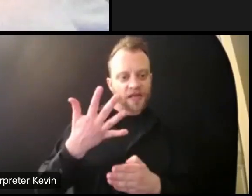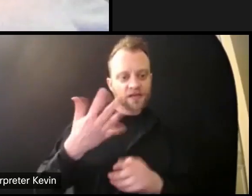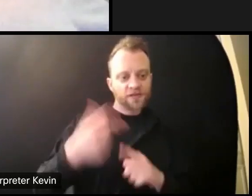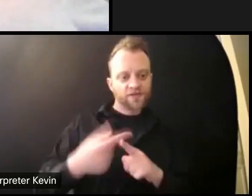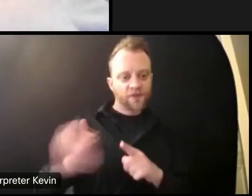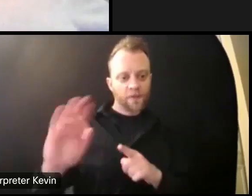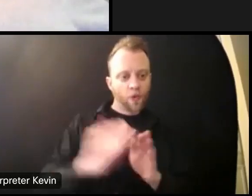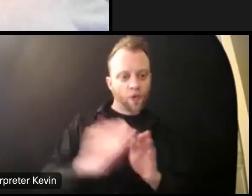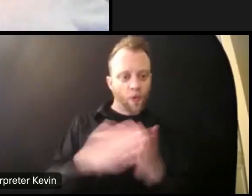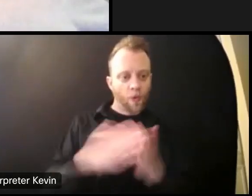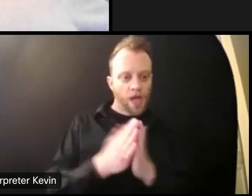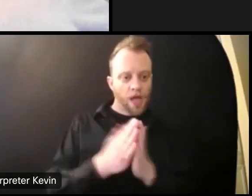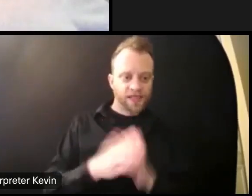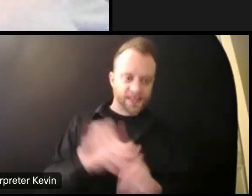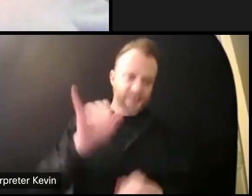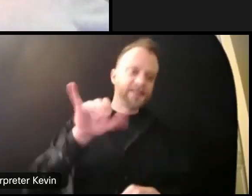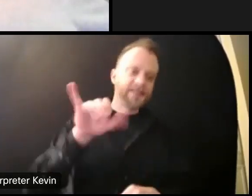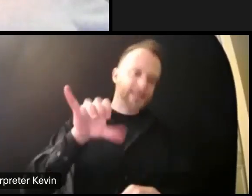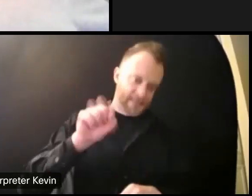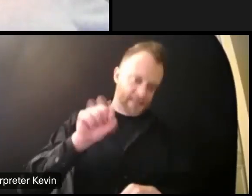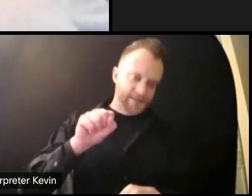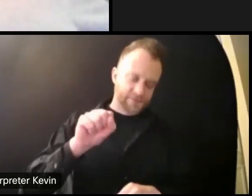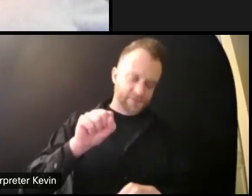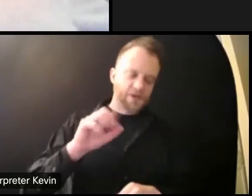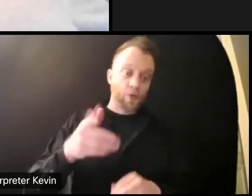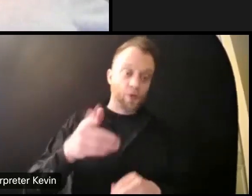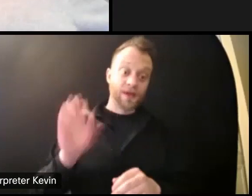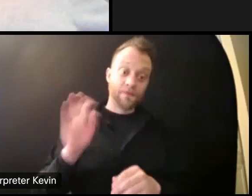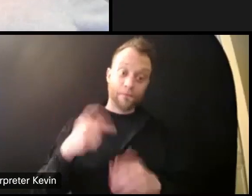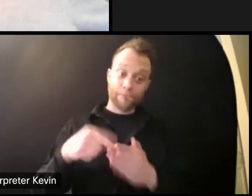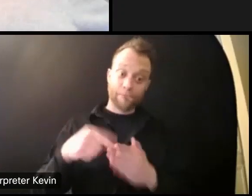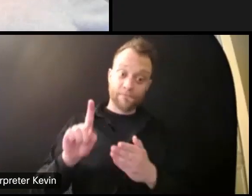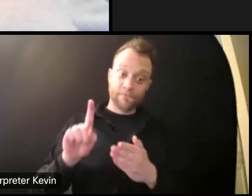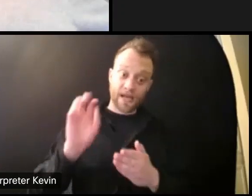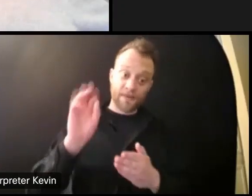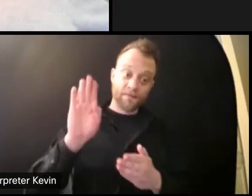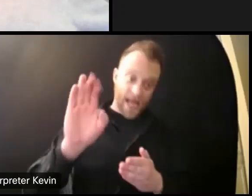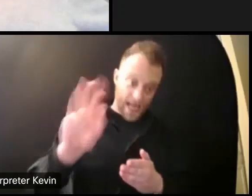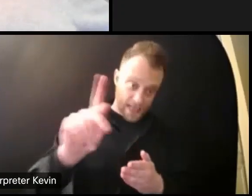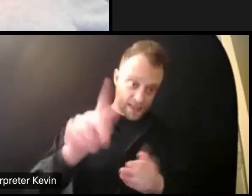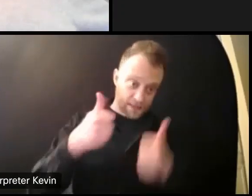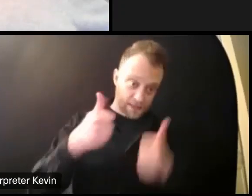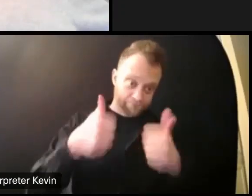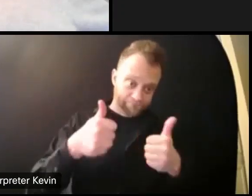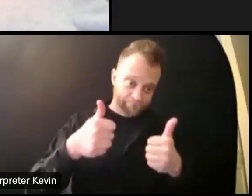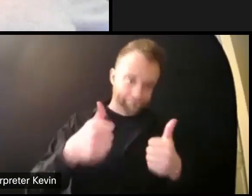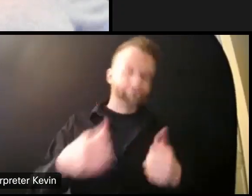(Campbell) And with the participation in the Security Fund, if that's what we opt to do